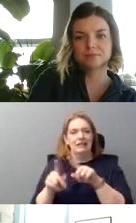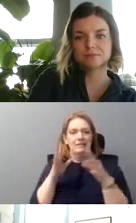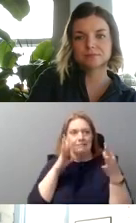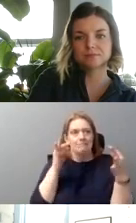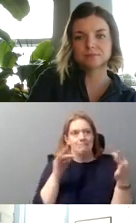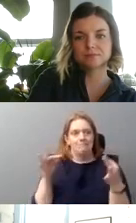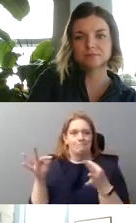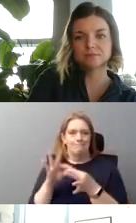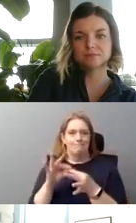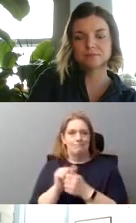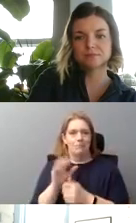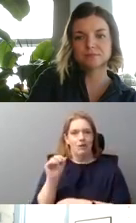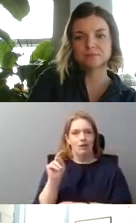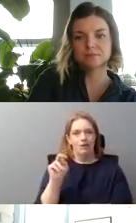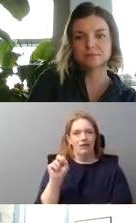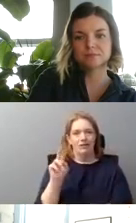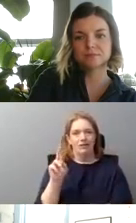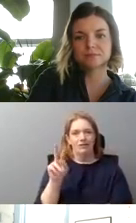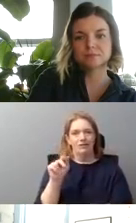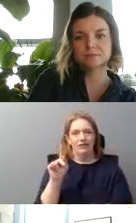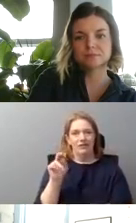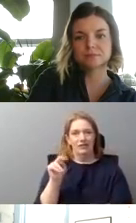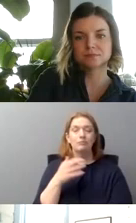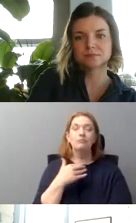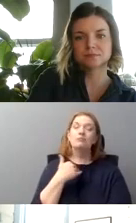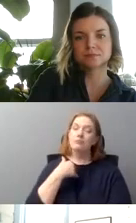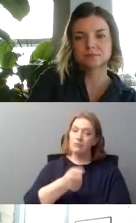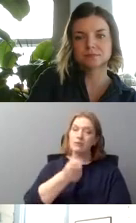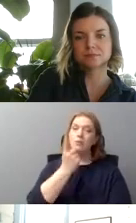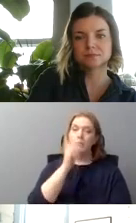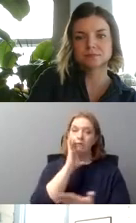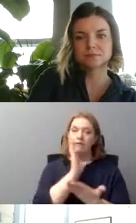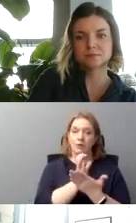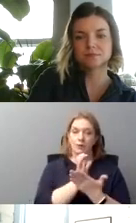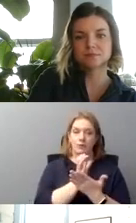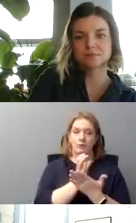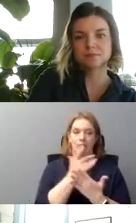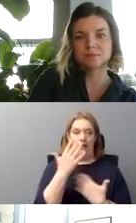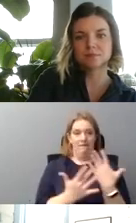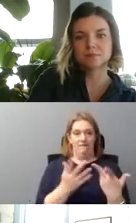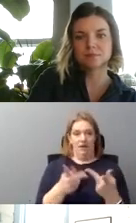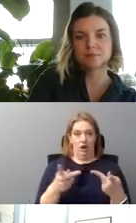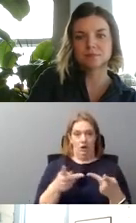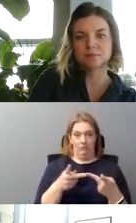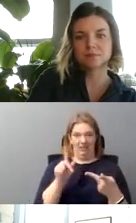because there's actually a photograph right above the fireplace and the upstairs to fix